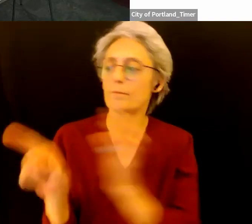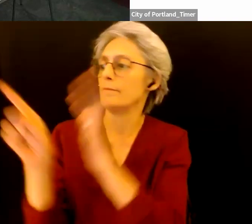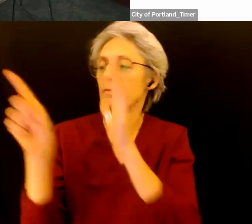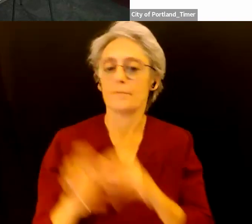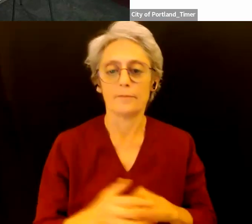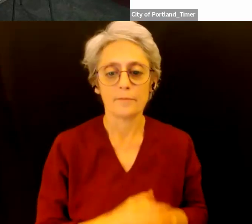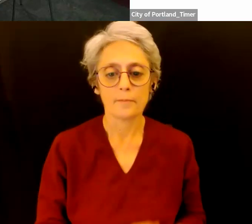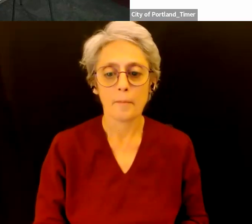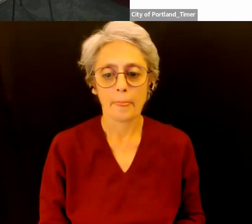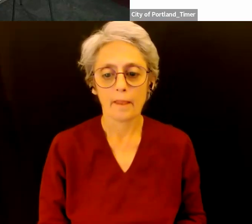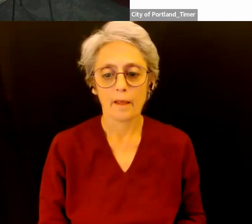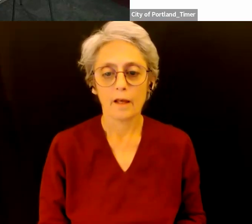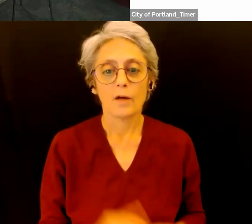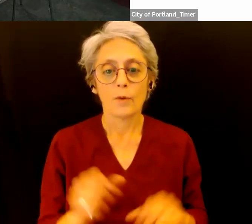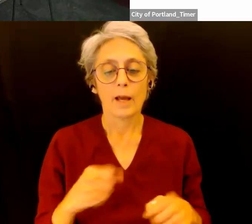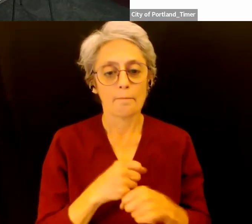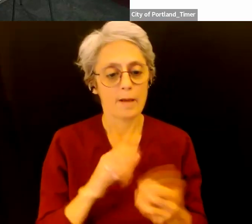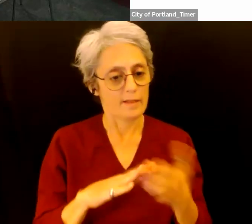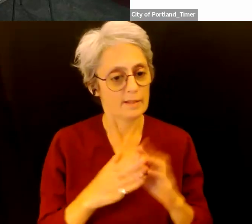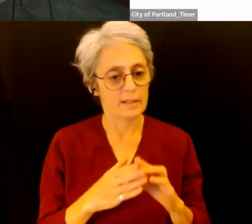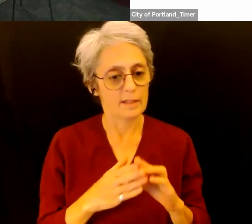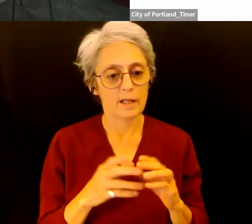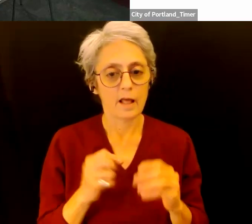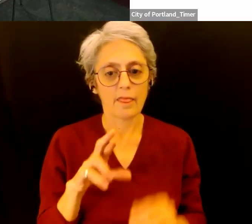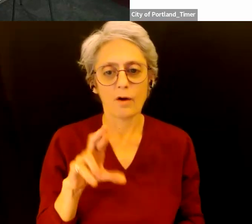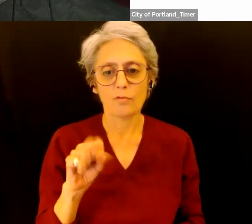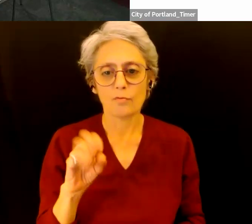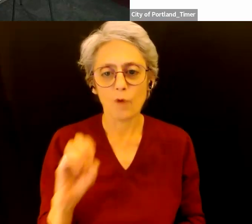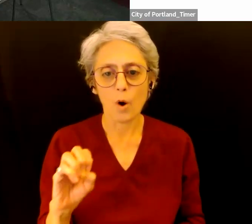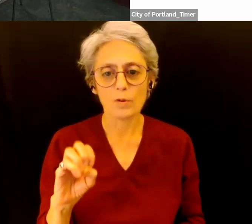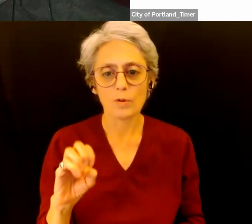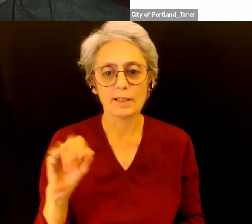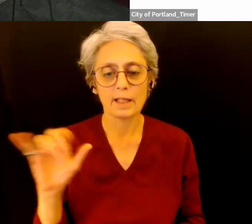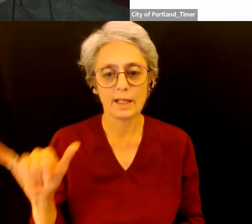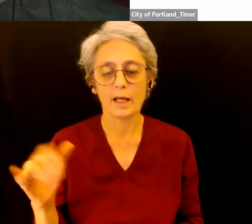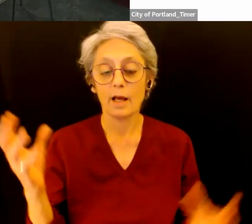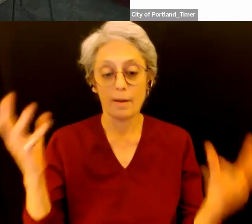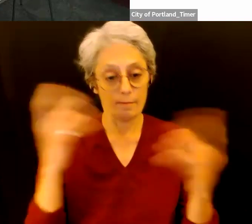So we can make the city the Rose City. Beautiful once again.